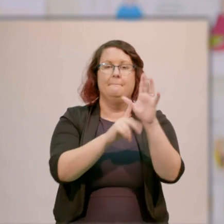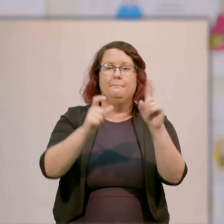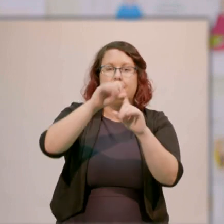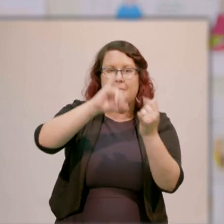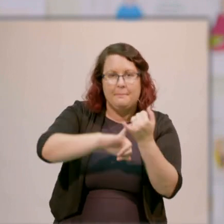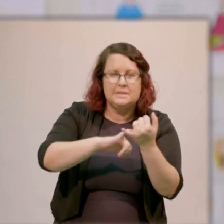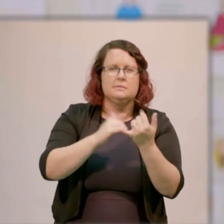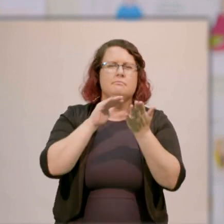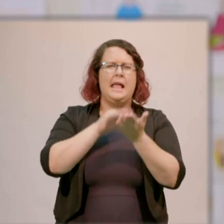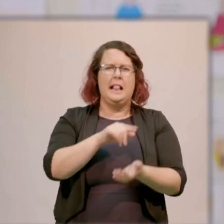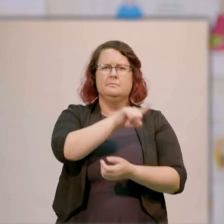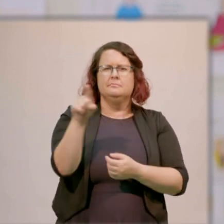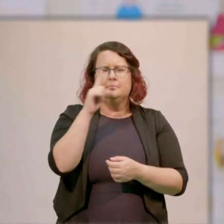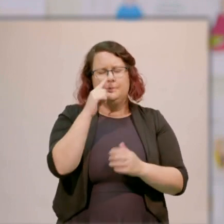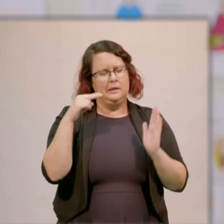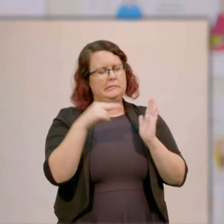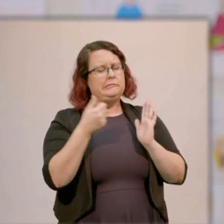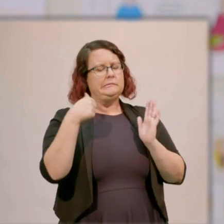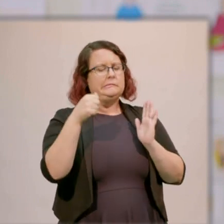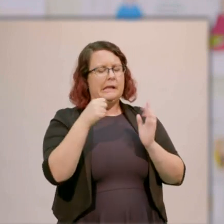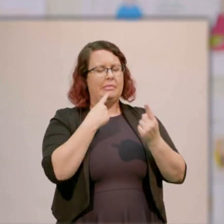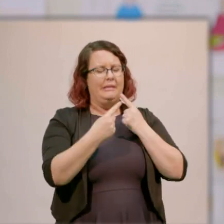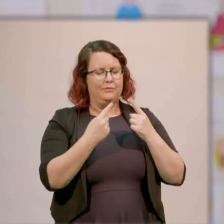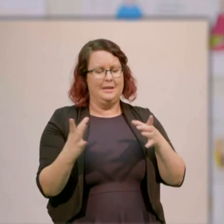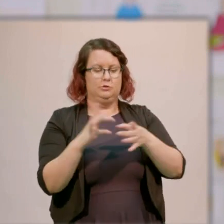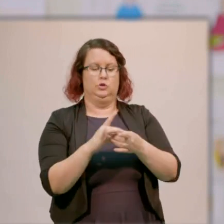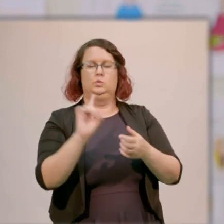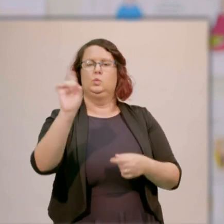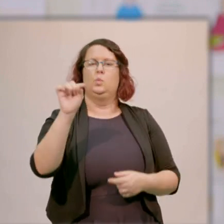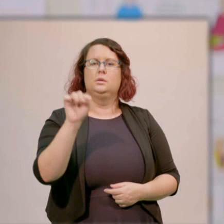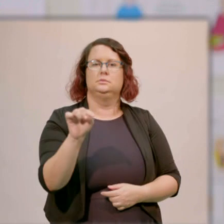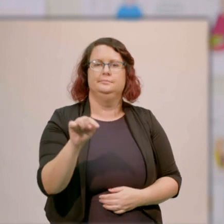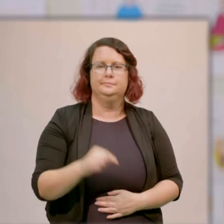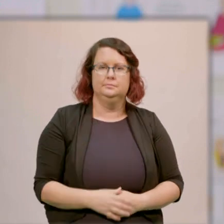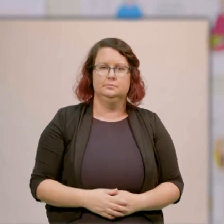that are used in news reports to visually represent key information in the report.